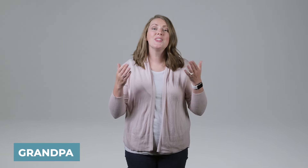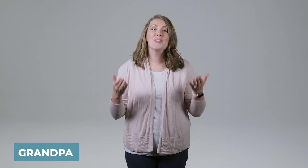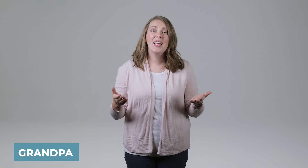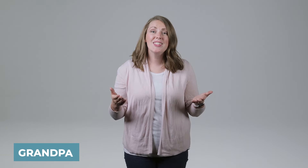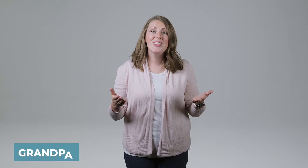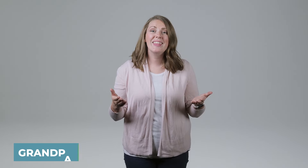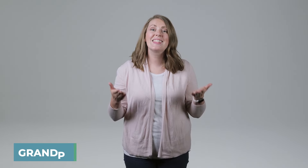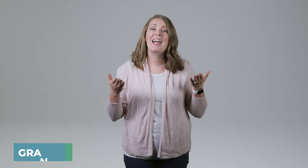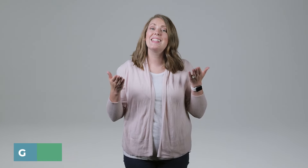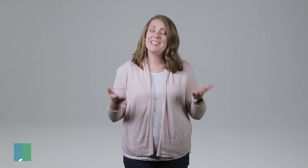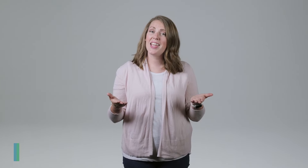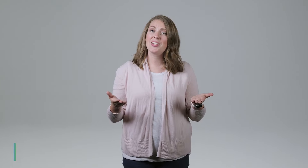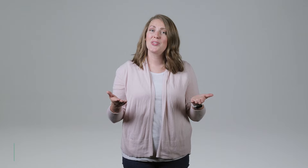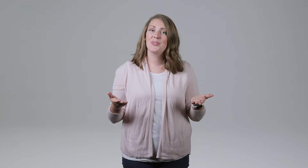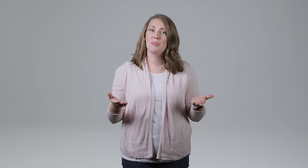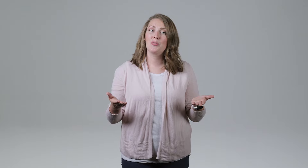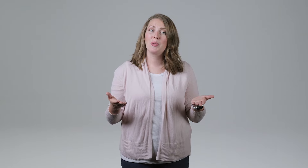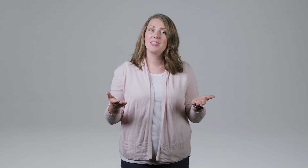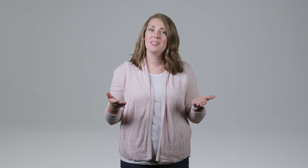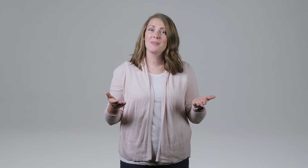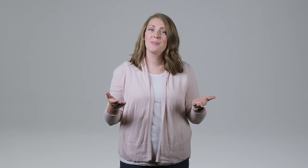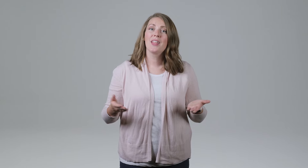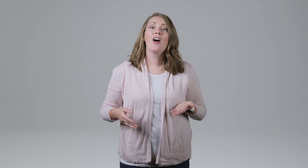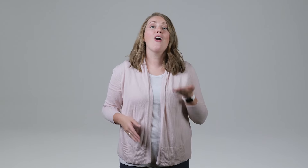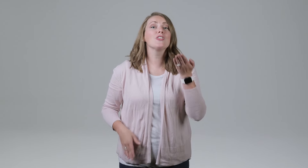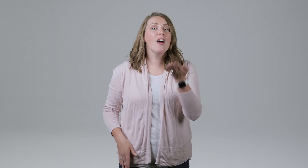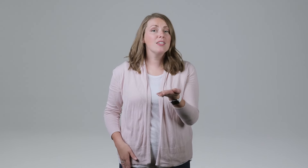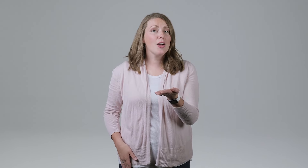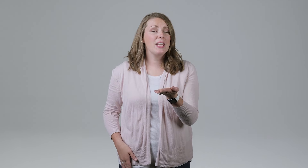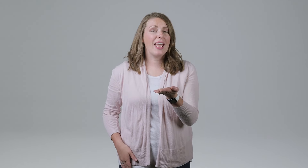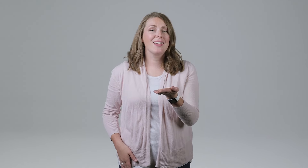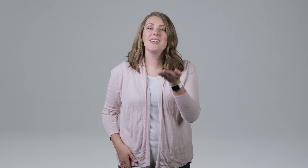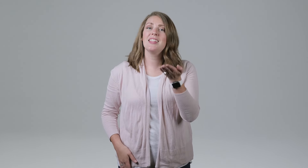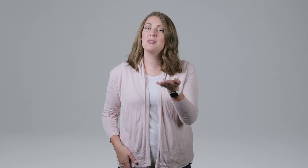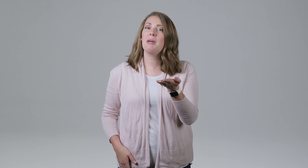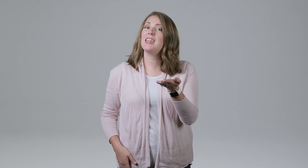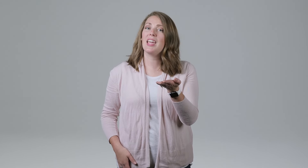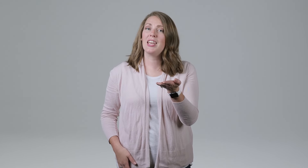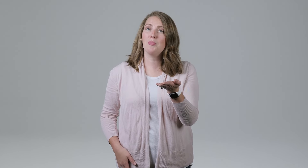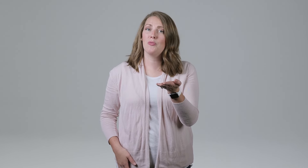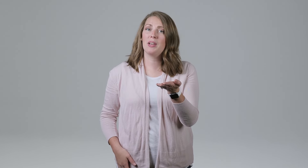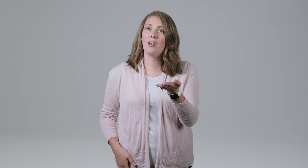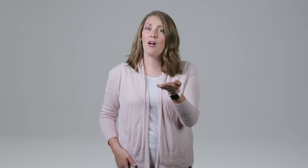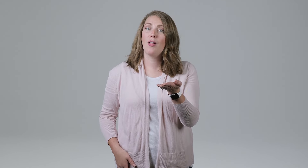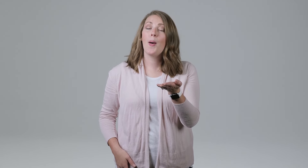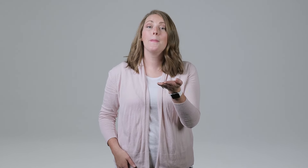So let's look at the sign stand for movement. Our non-dominant hand isn't making any movement at all